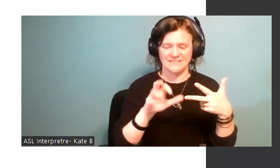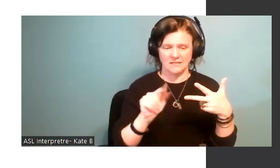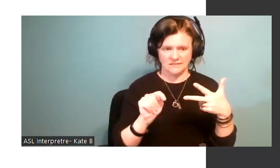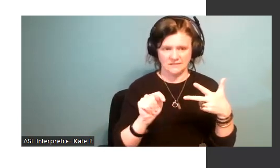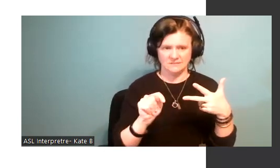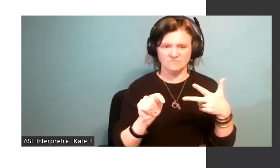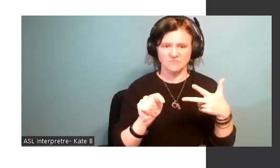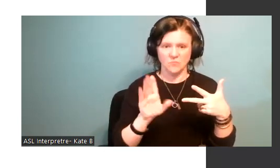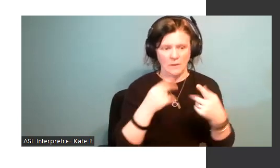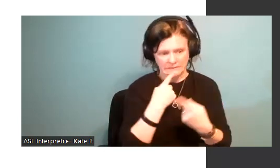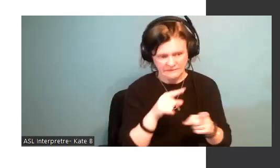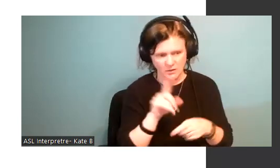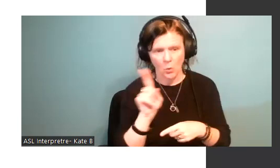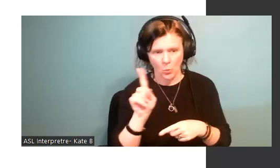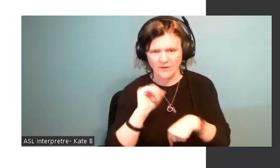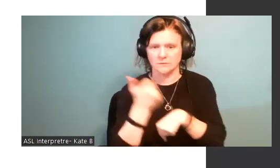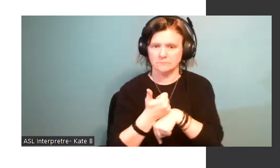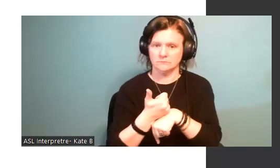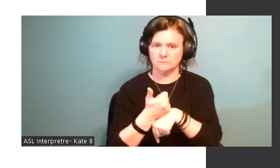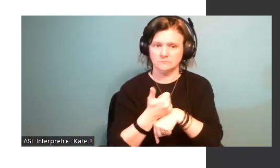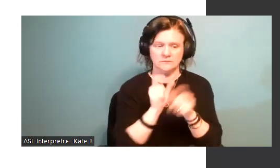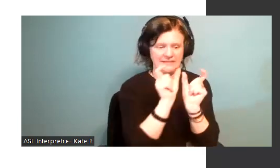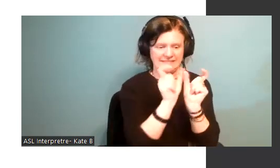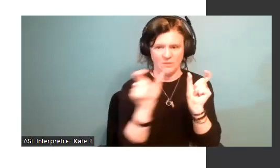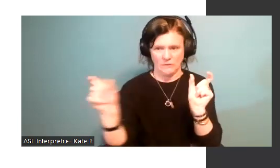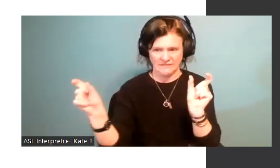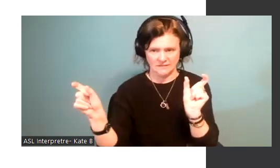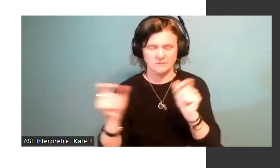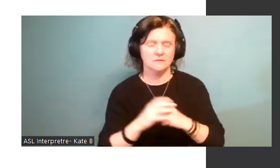to determine which one is currently in focus.